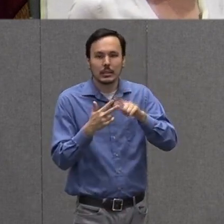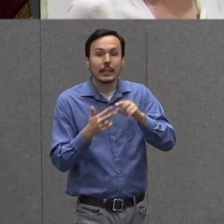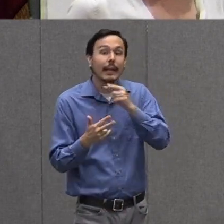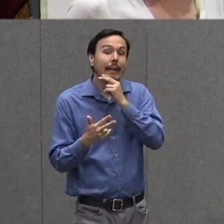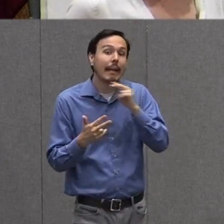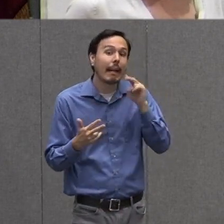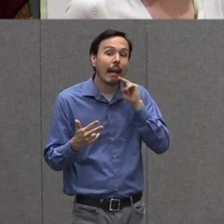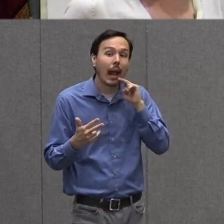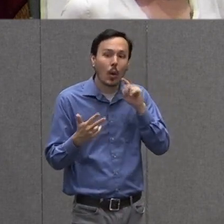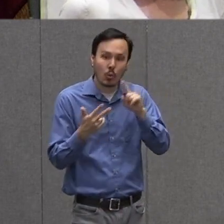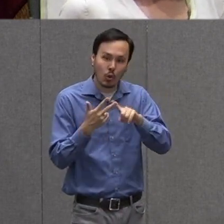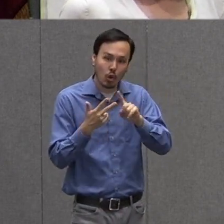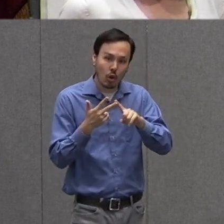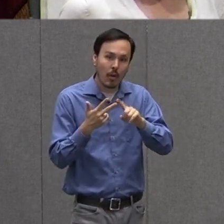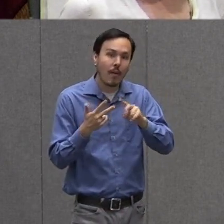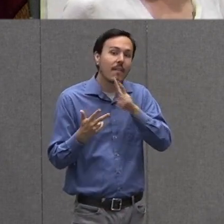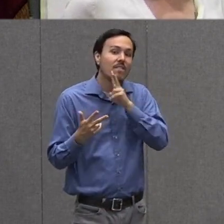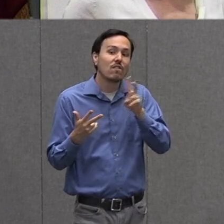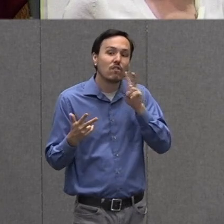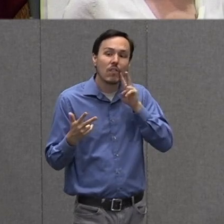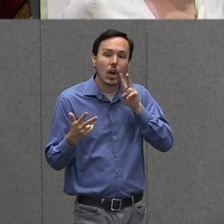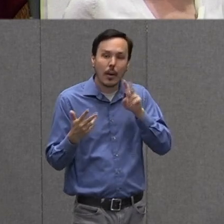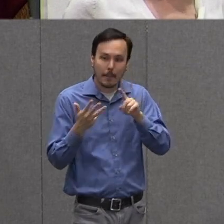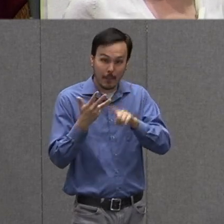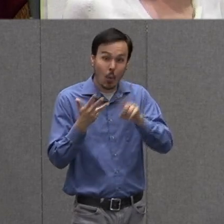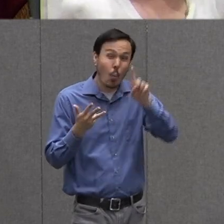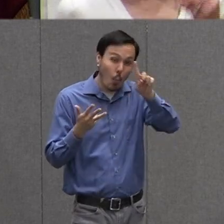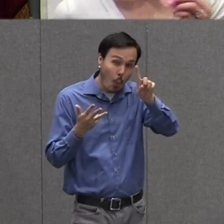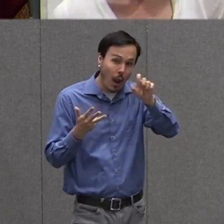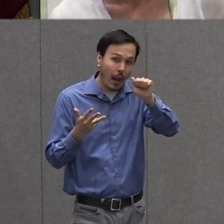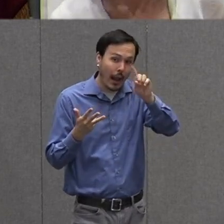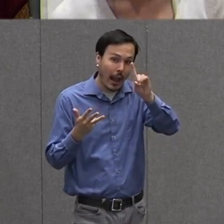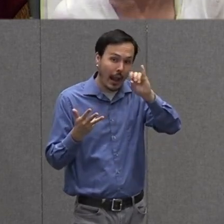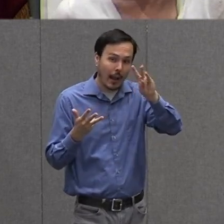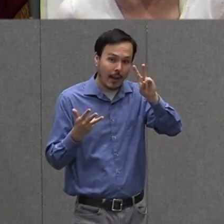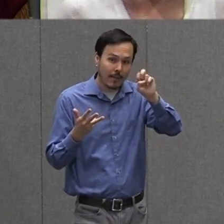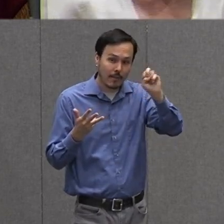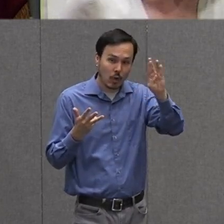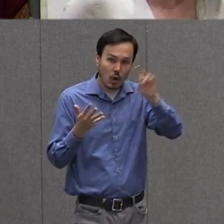a verb, one adverb, and a prepositional phrase, and I'll teach you how the song goes.